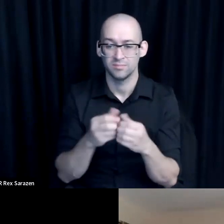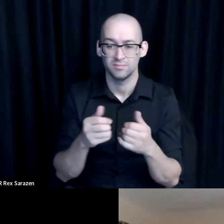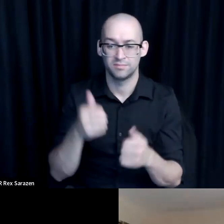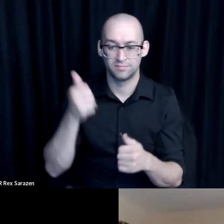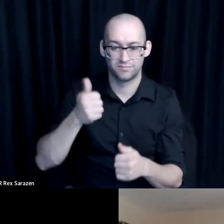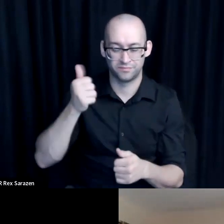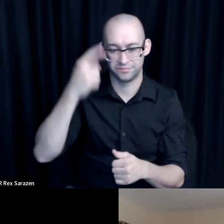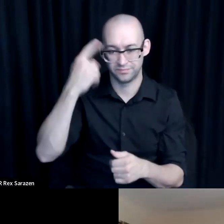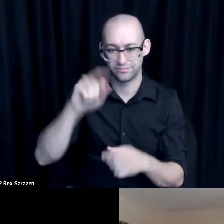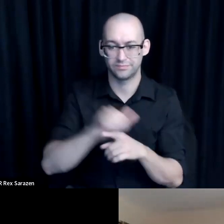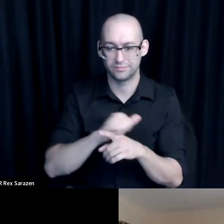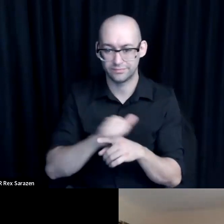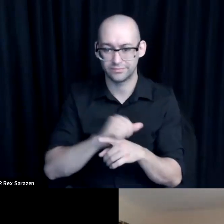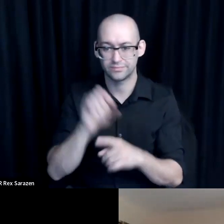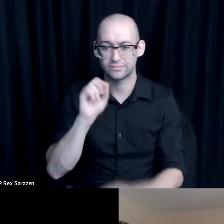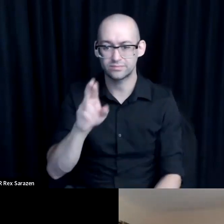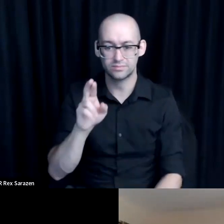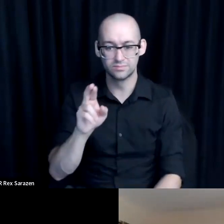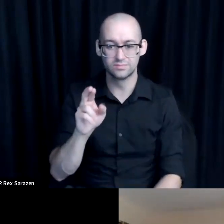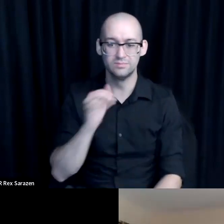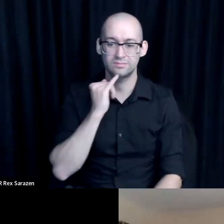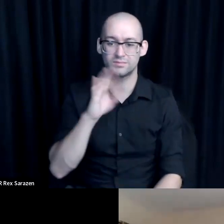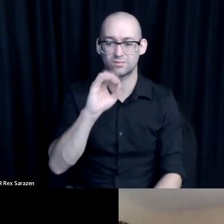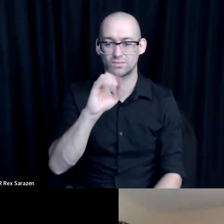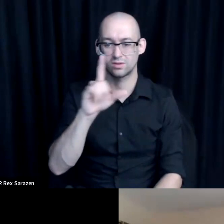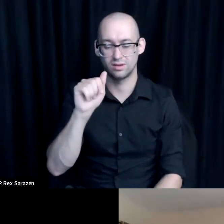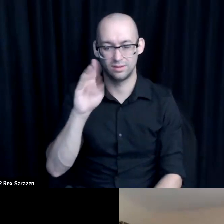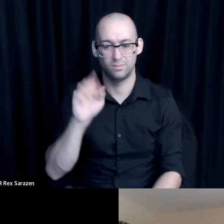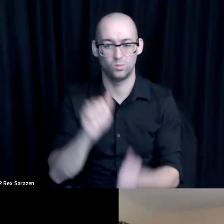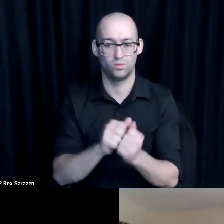and training? Or are there collaborations we can have with other grantees that already have